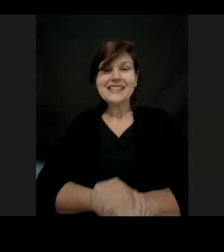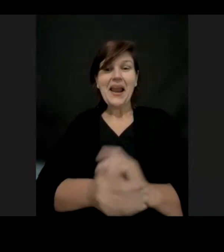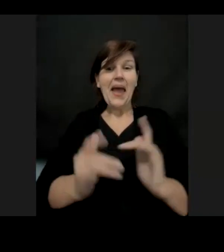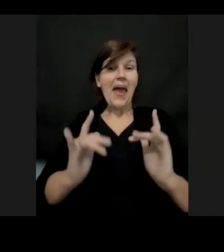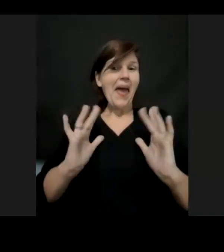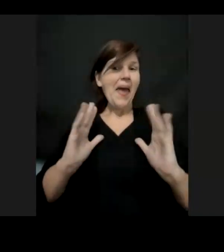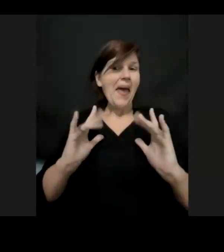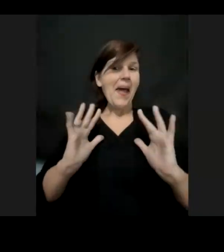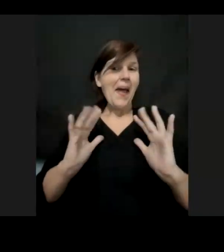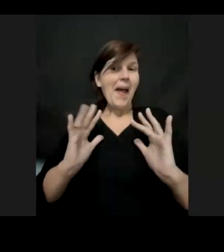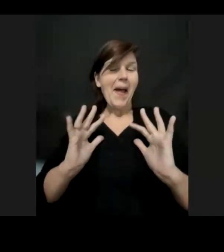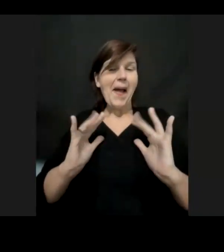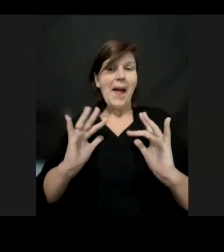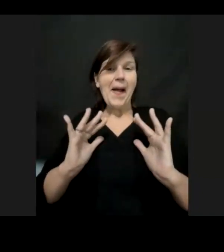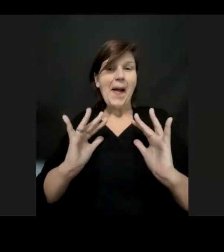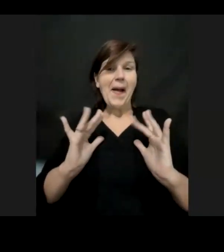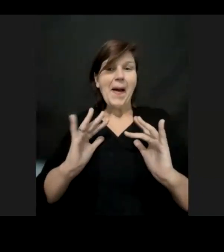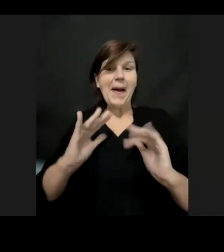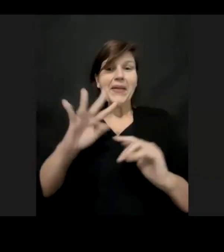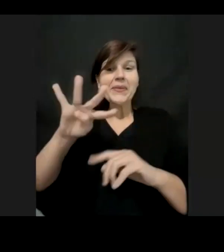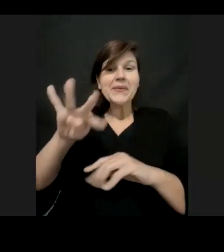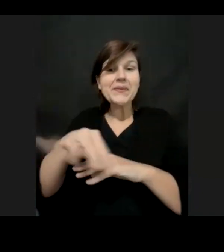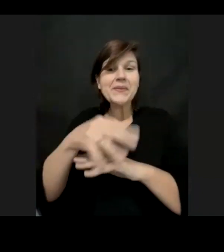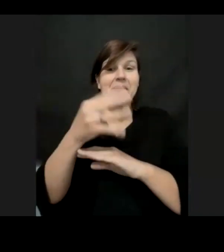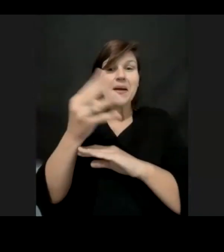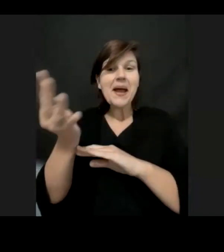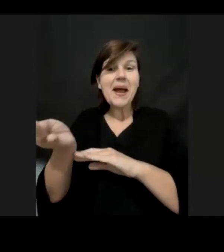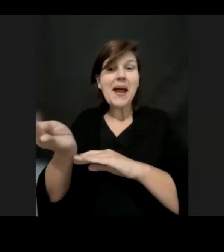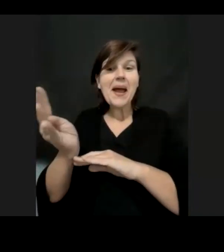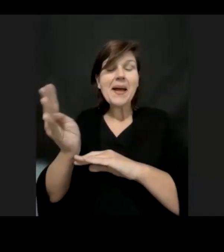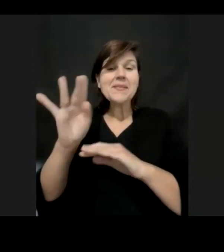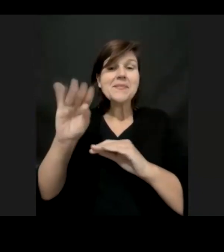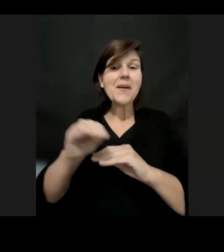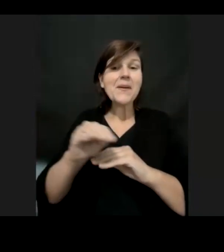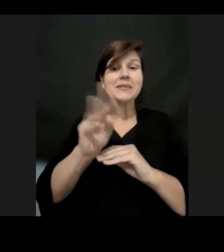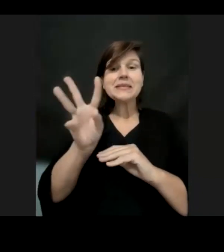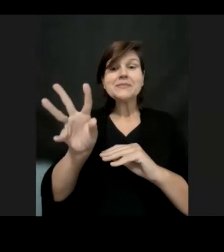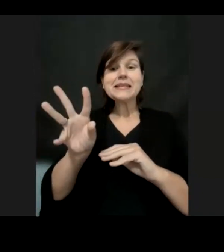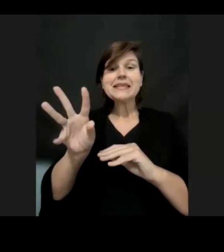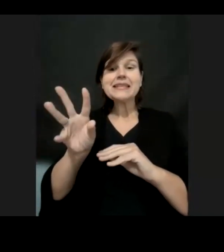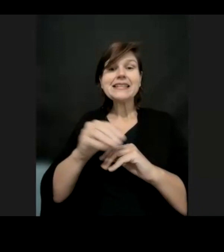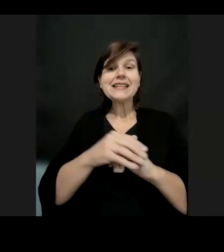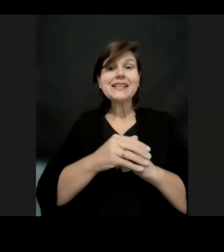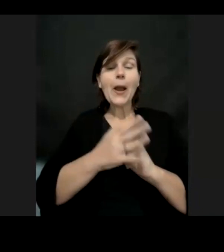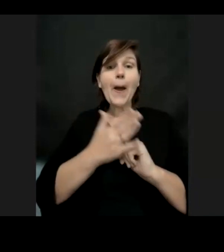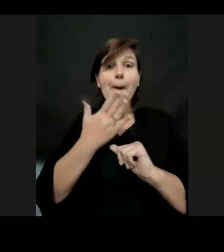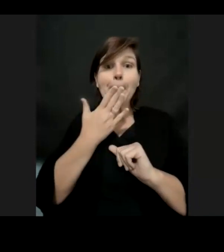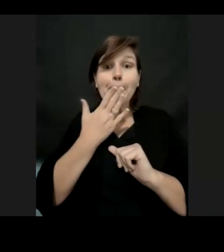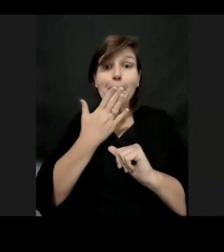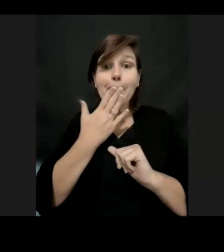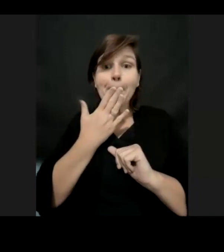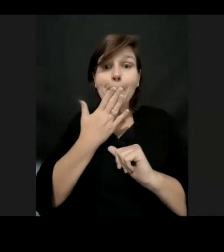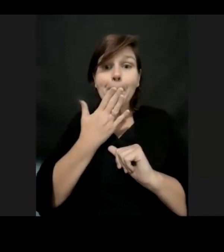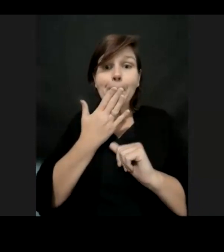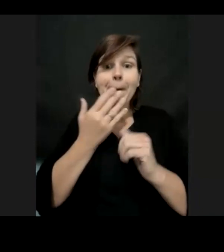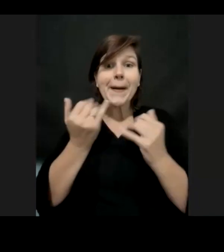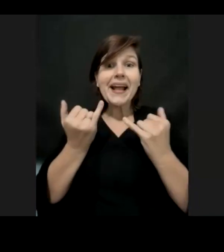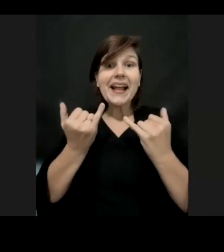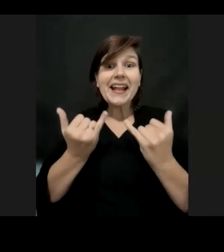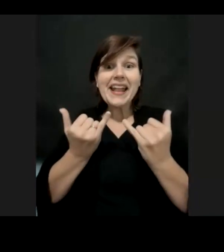Whee, whee, whee, whee, whee! [gasp] Wow! [gasp]